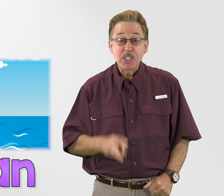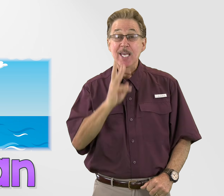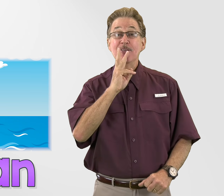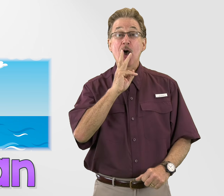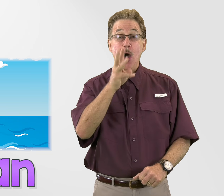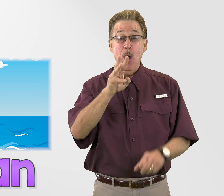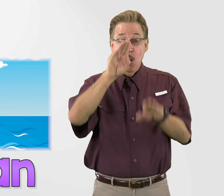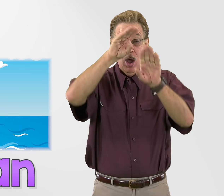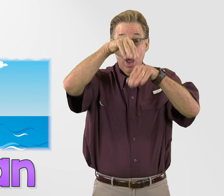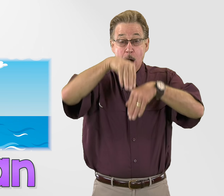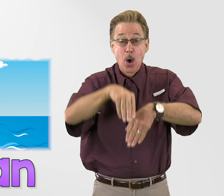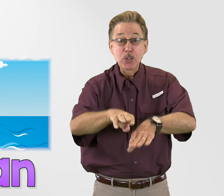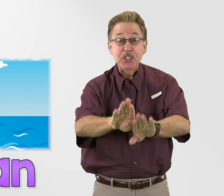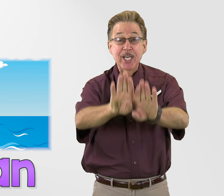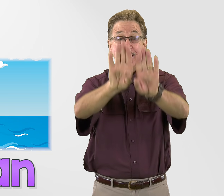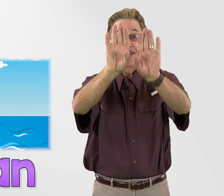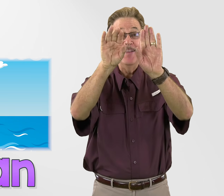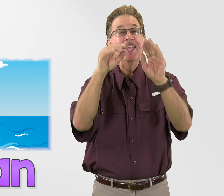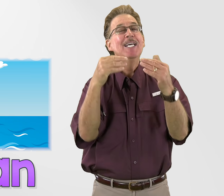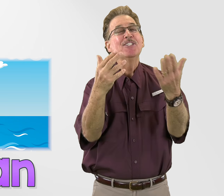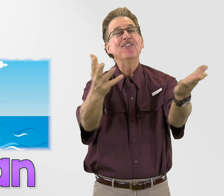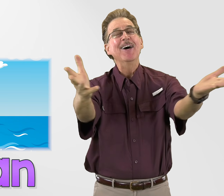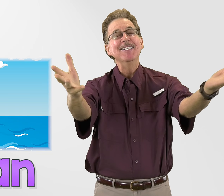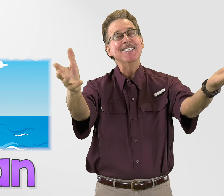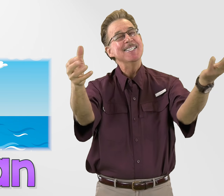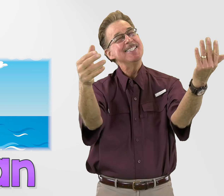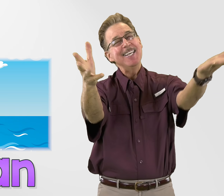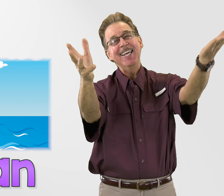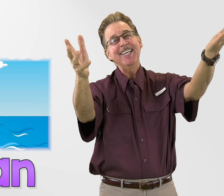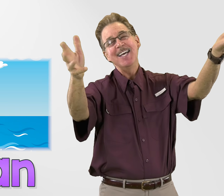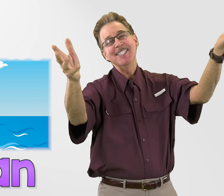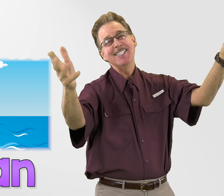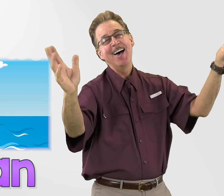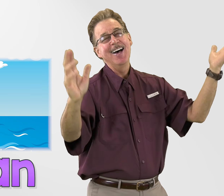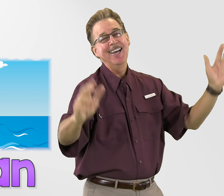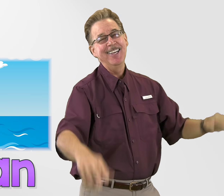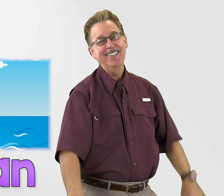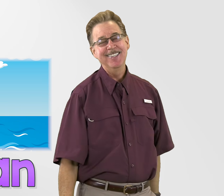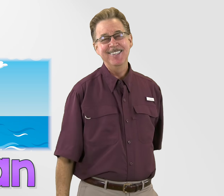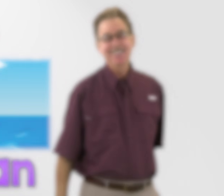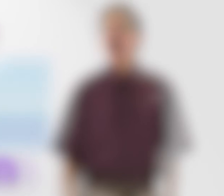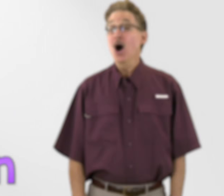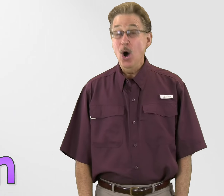O o says /o/ ocean It's fun to sing and sign